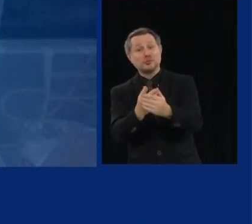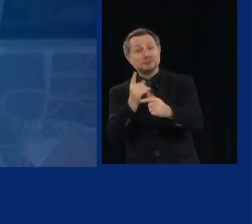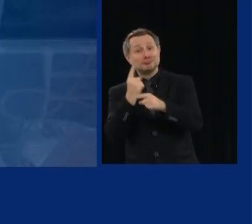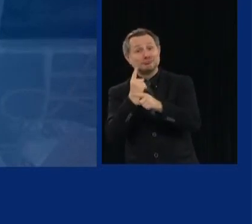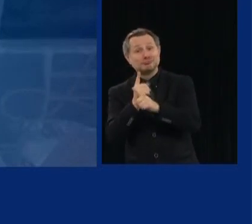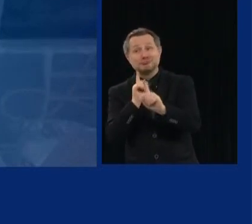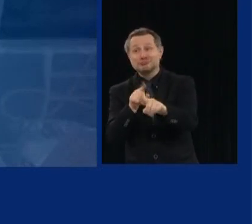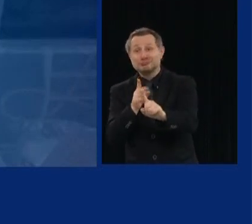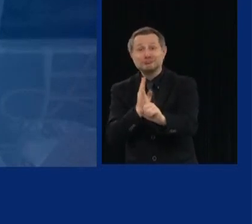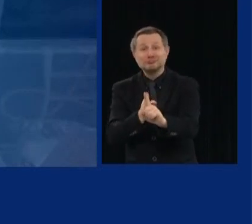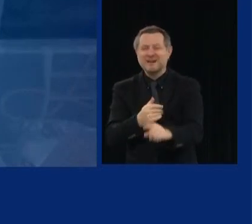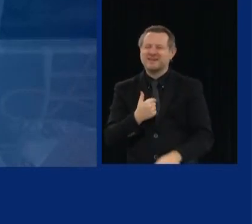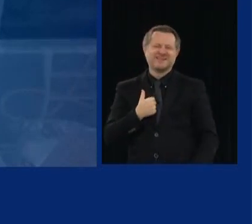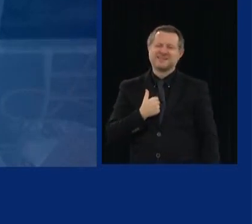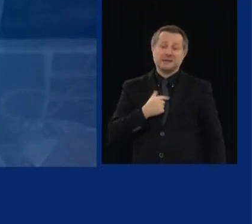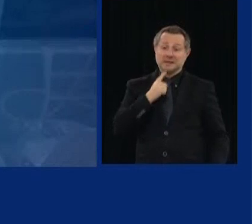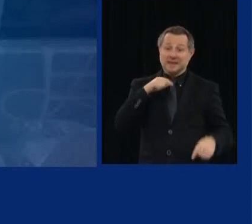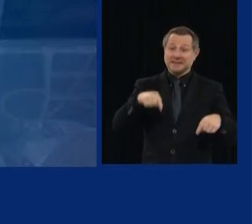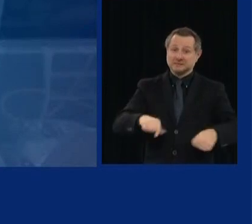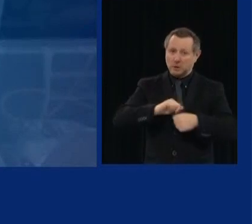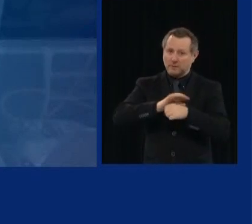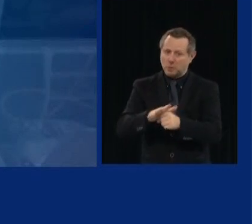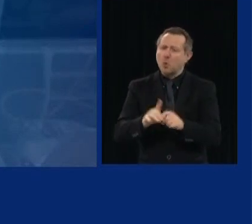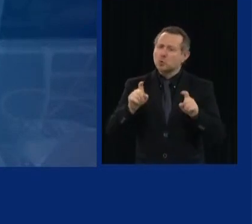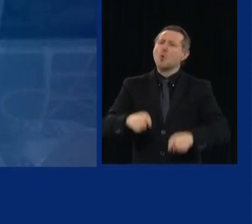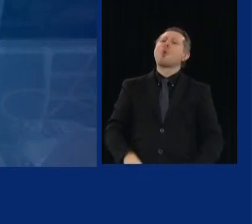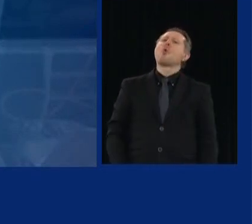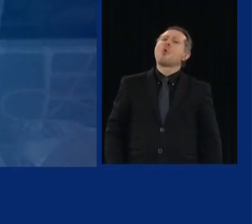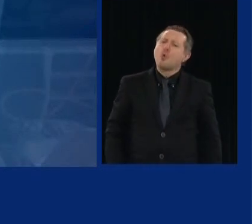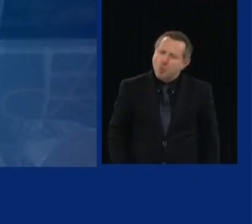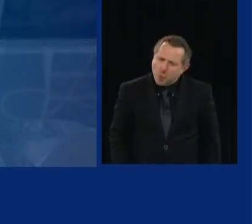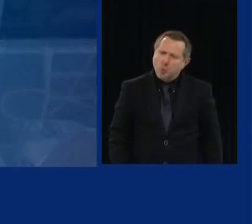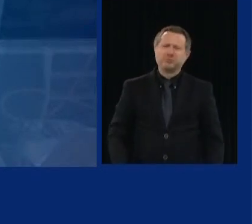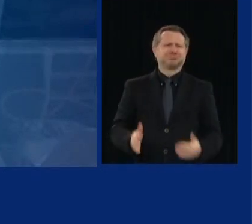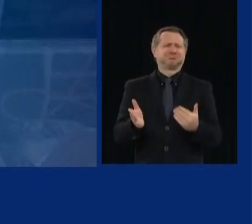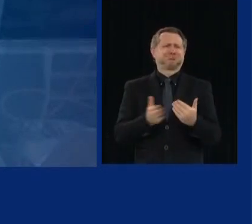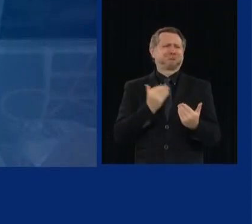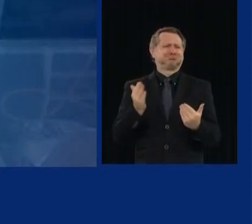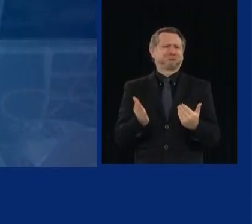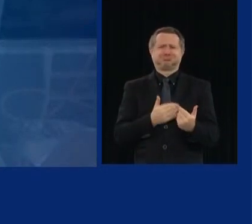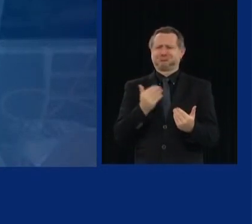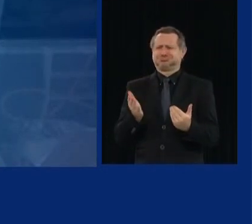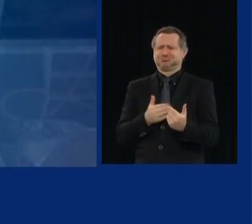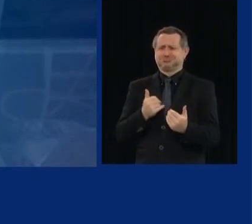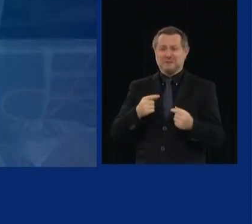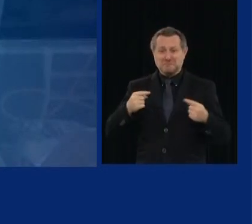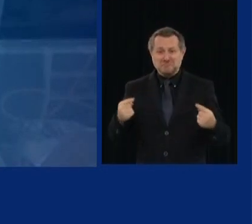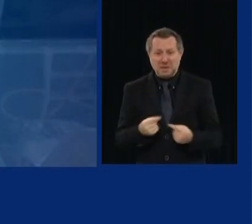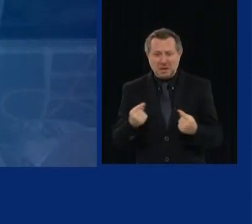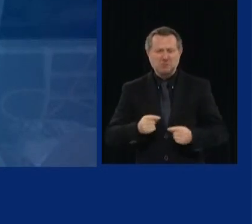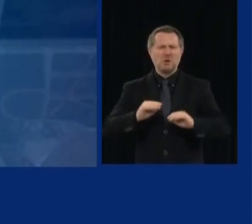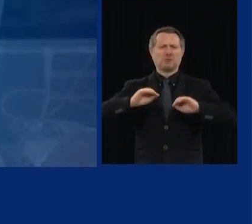SO, I AM NOT GOOD AT THIS.